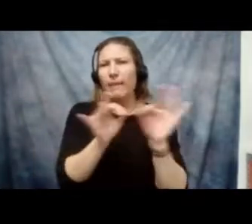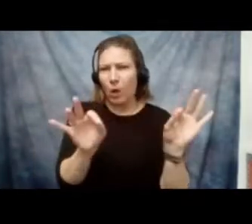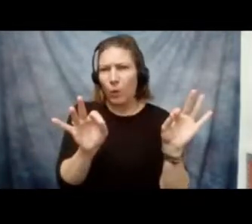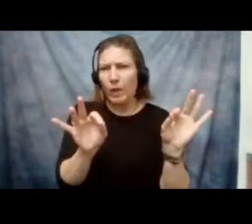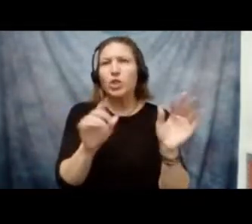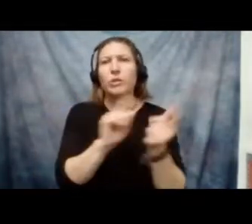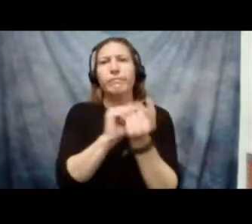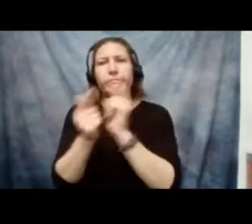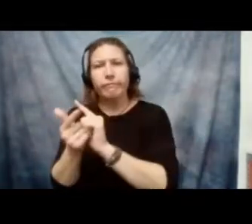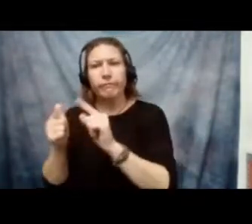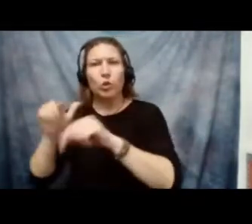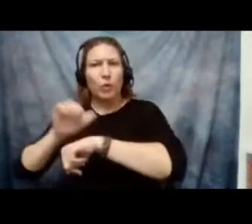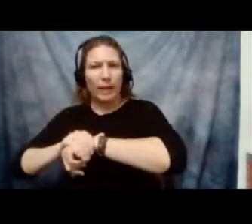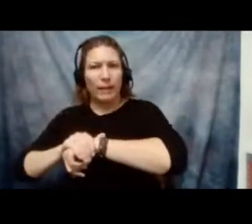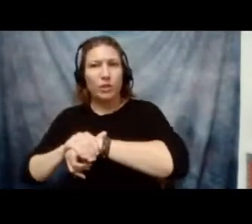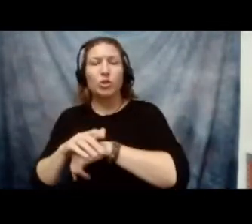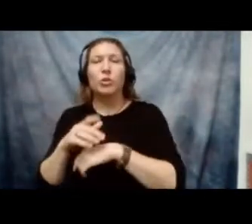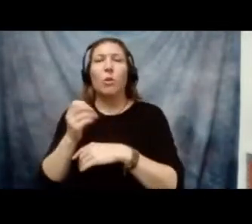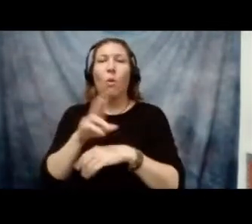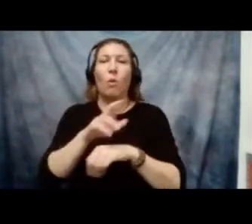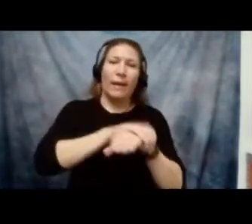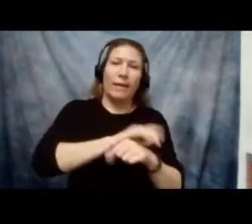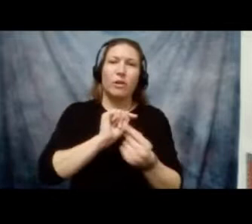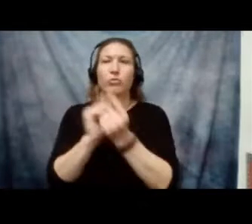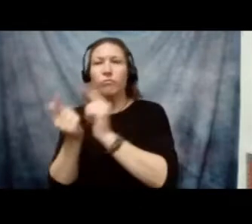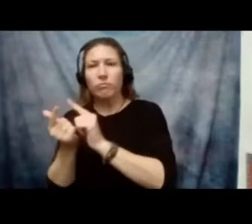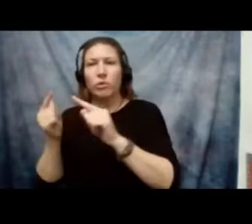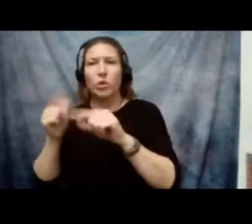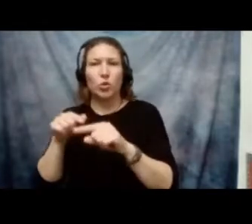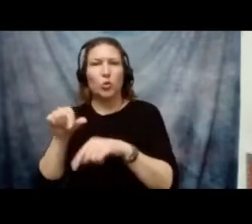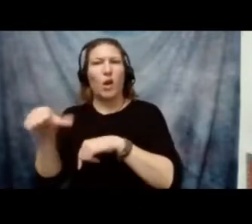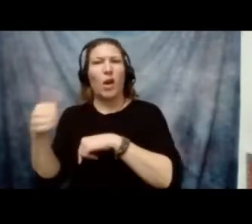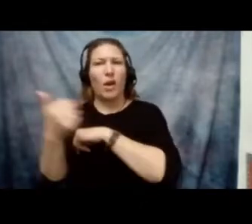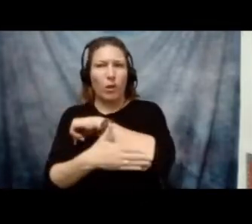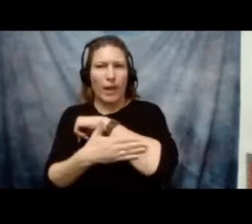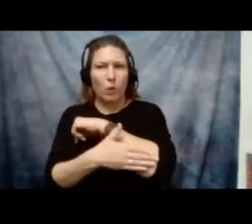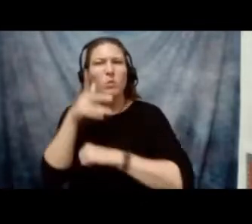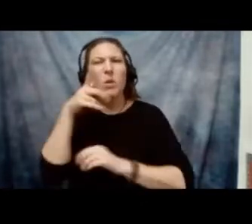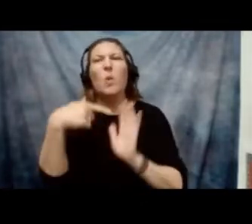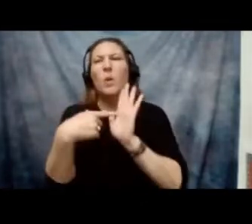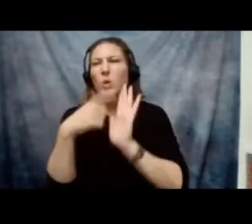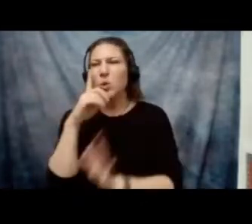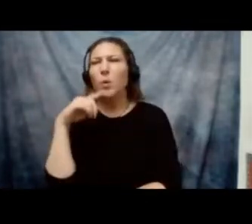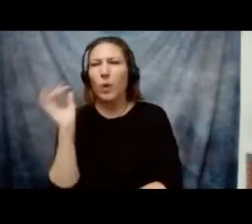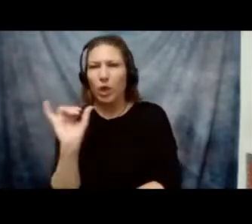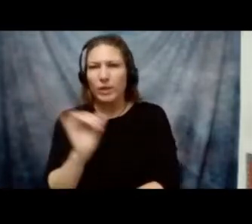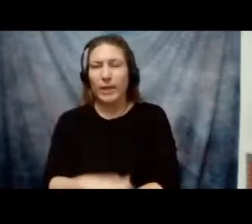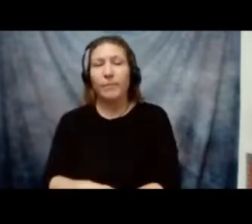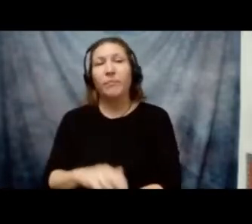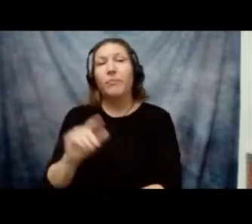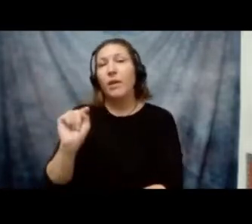so i'll give you an example of what it looks like you just go to translator.microsoft.com and go to